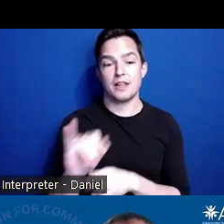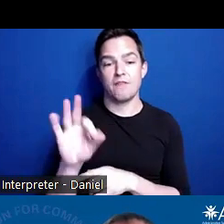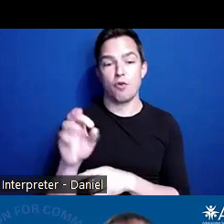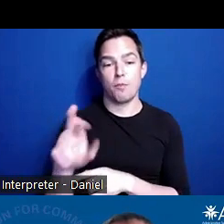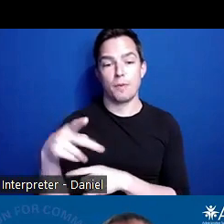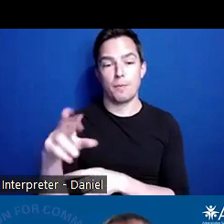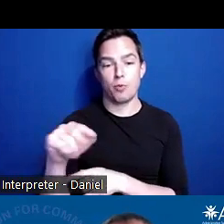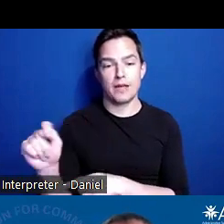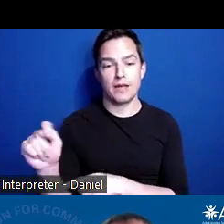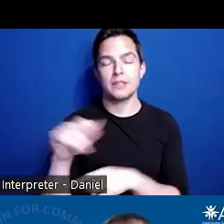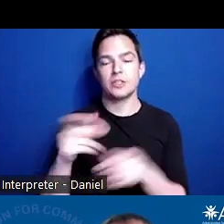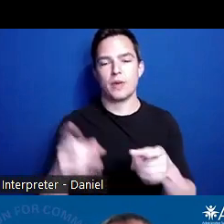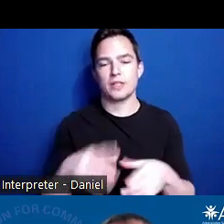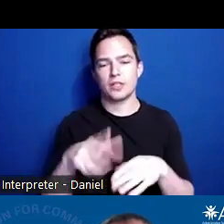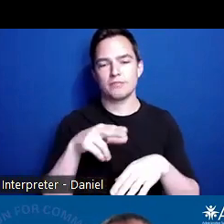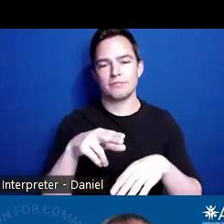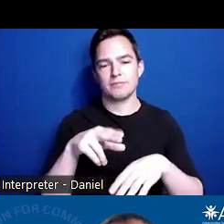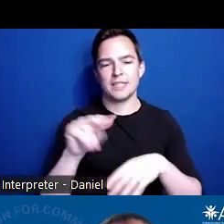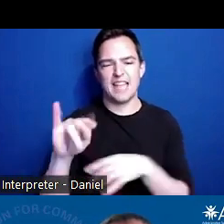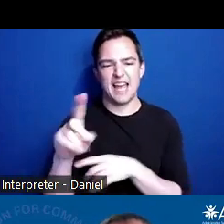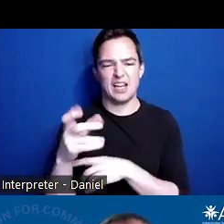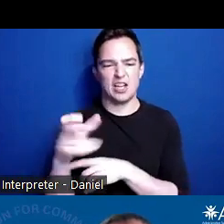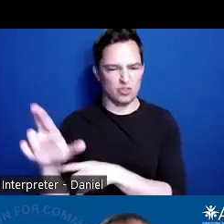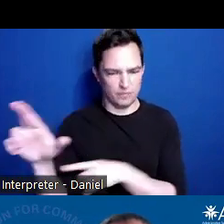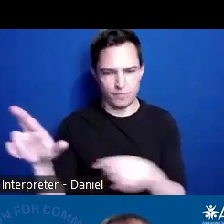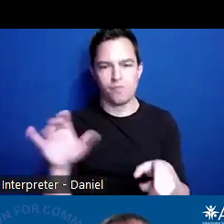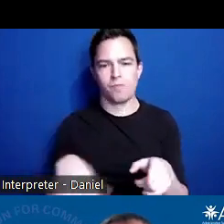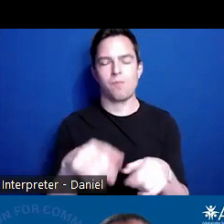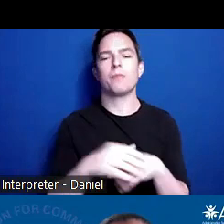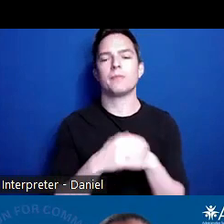Director of the National Institute on Disability, Independent Living, and Rehabilitation Research